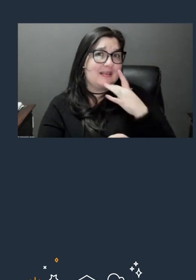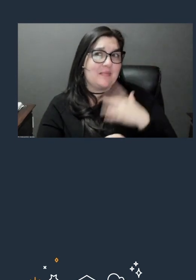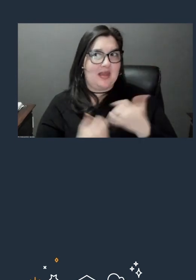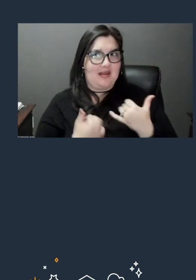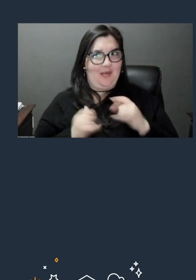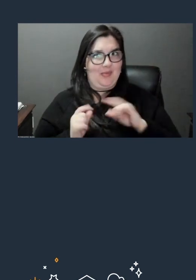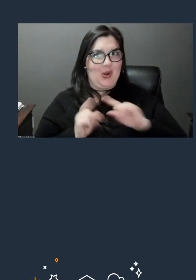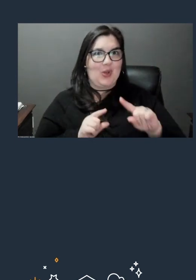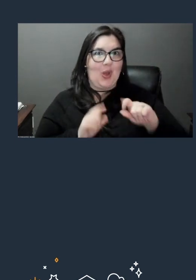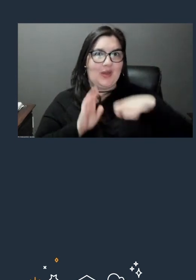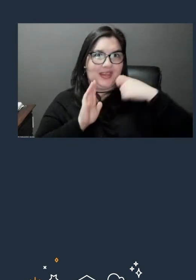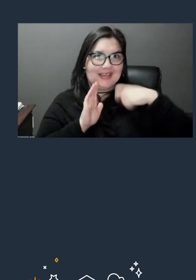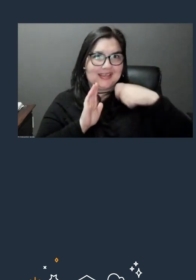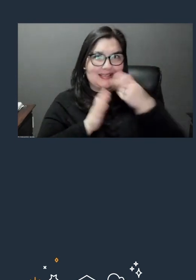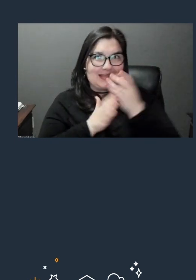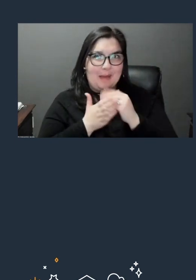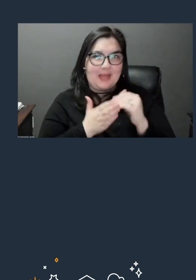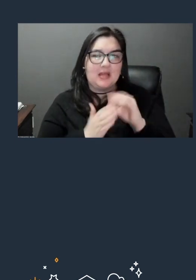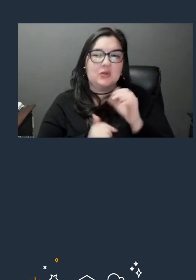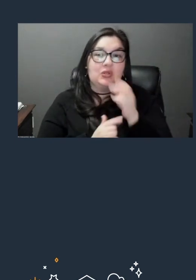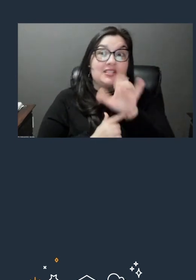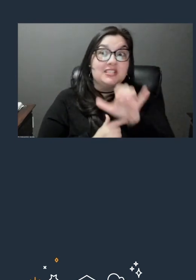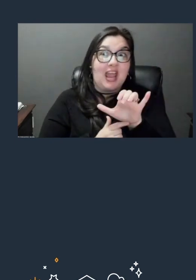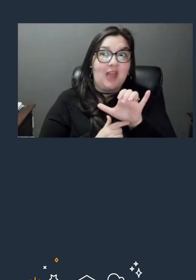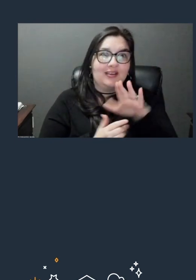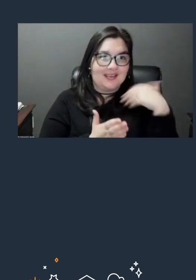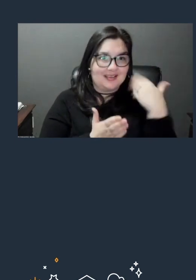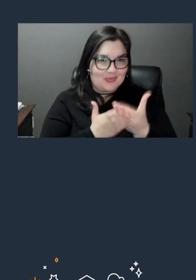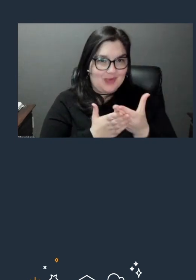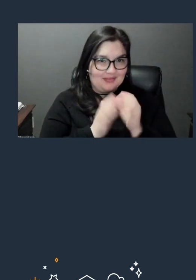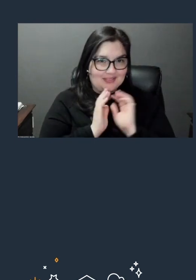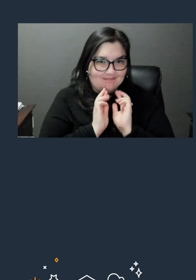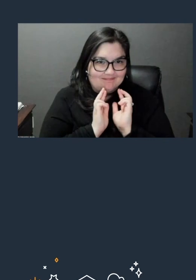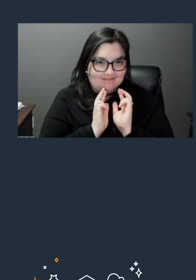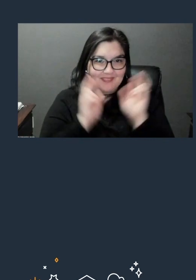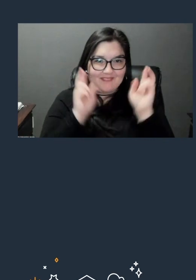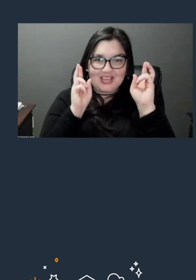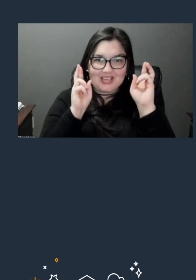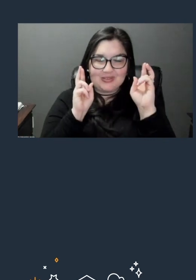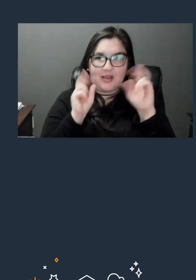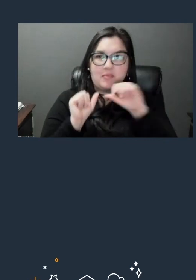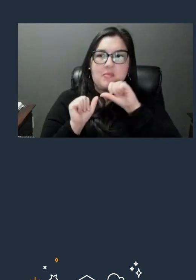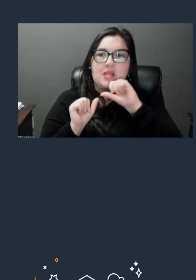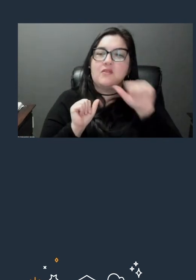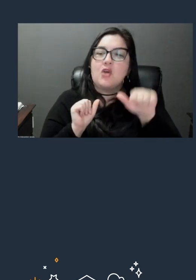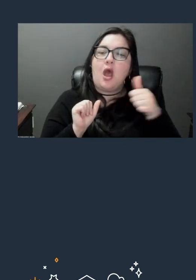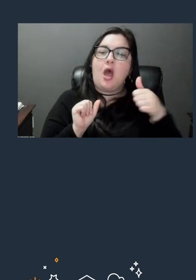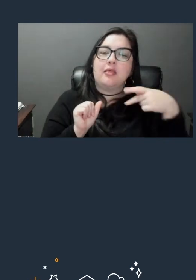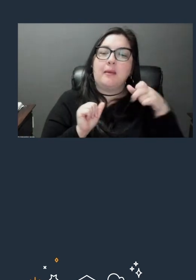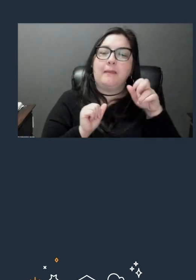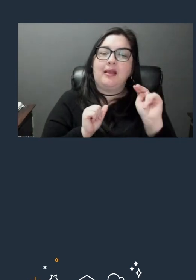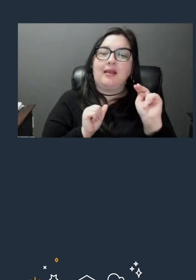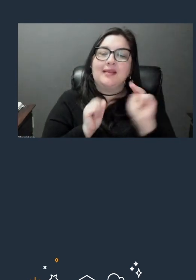some pie. - And I'm hoping that cherry pie has arrived. Fingers crossed. (chuckles) I'm hoping for one of the pecans. All right, thank you very much.